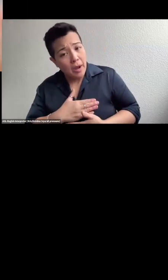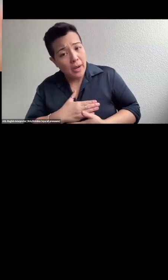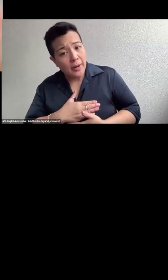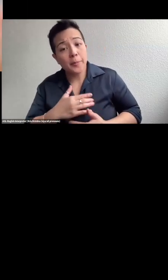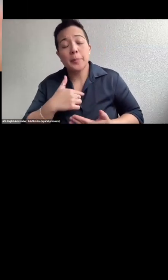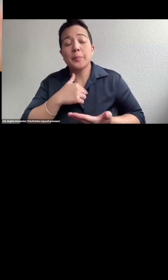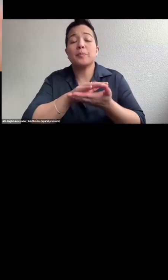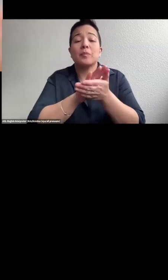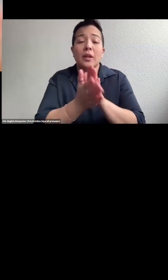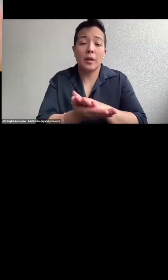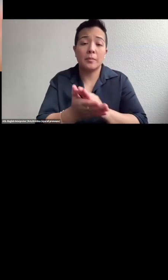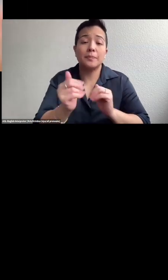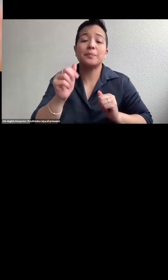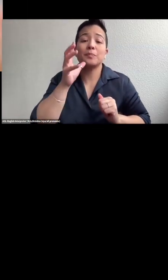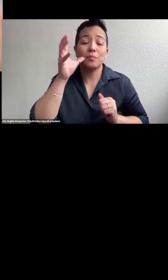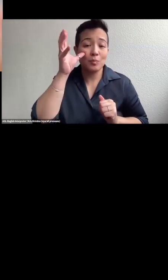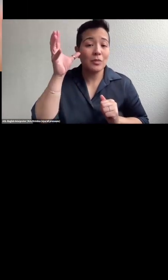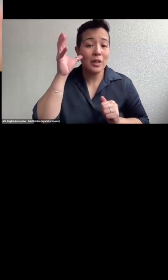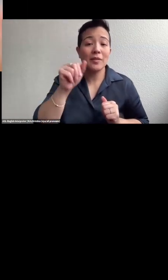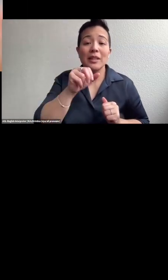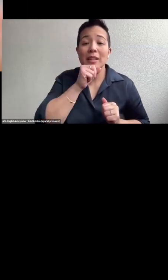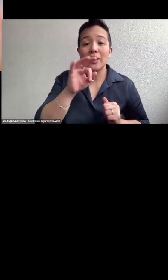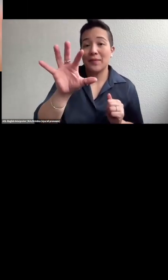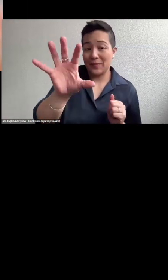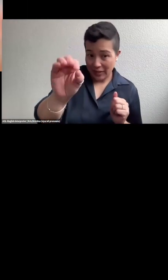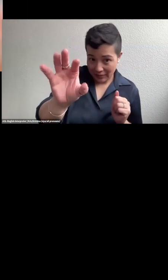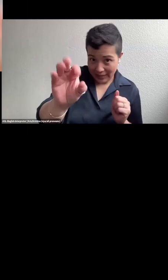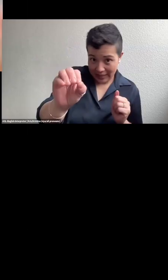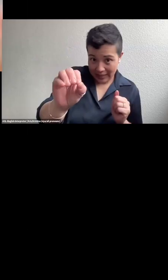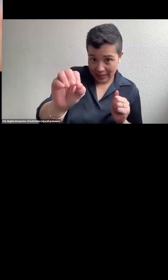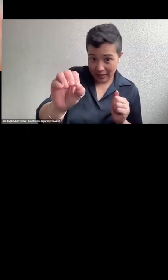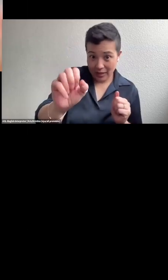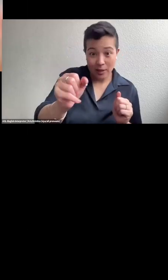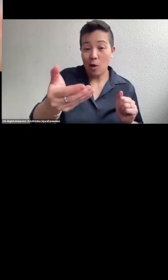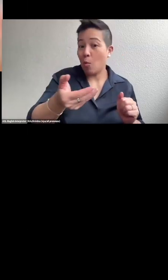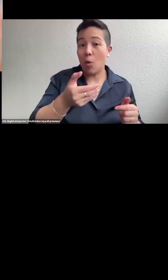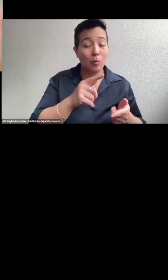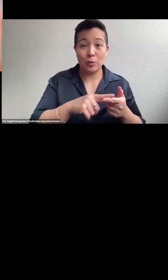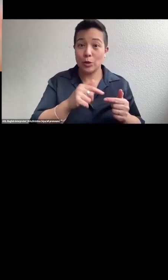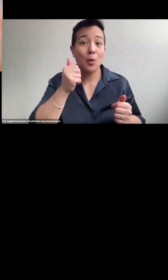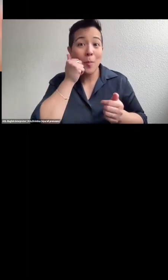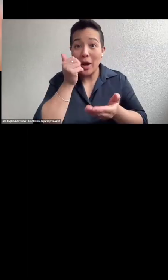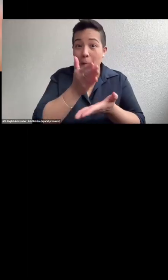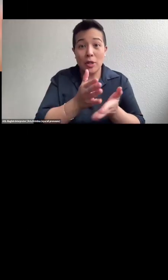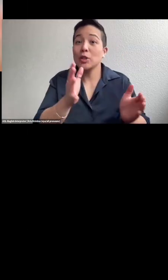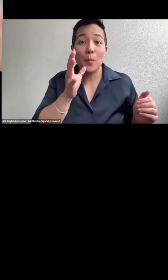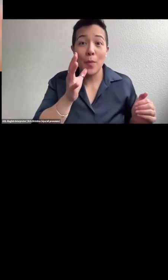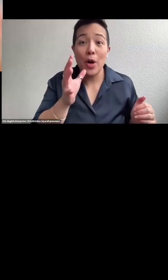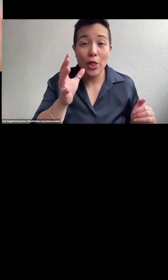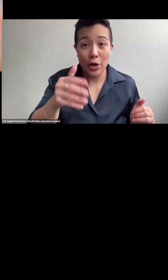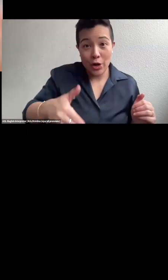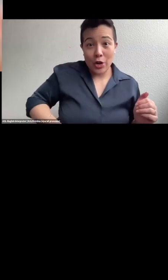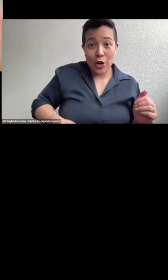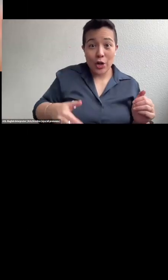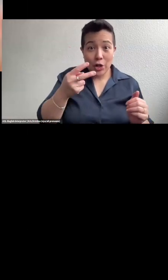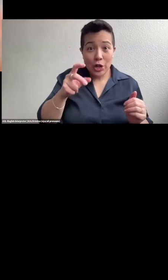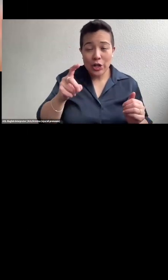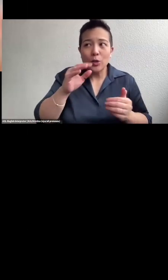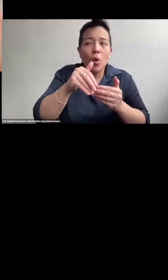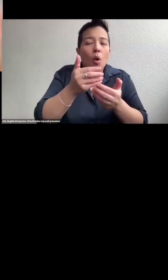a parent at the age of 50, so welcome to menopausal motherhood, like all of the ways that my body